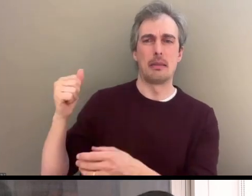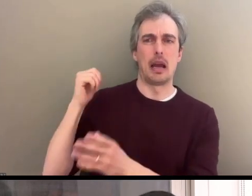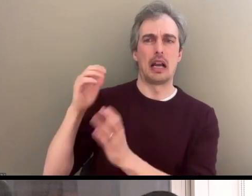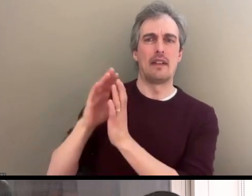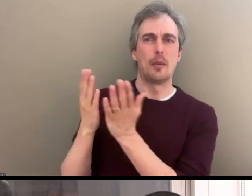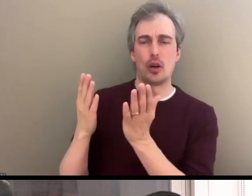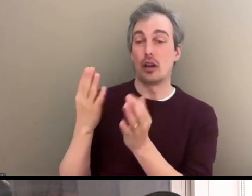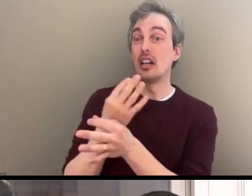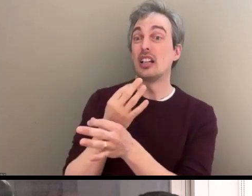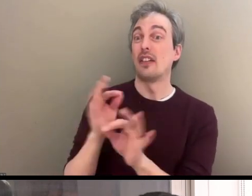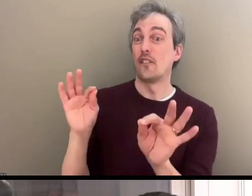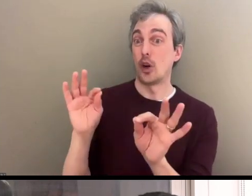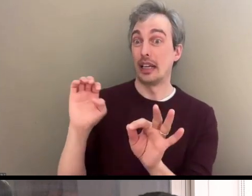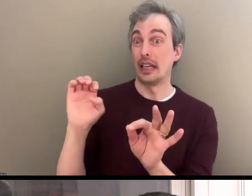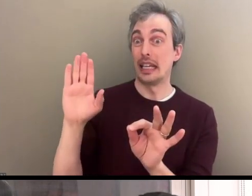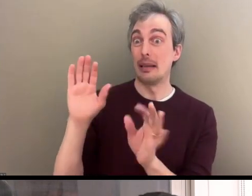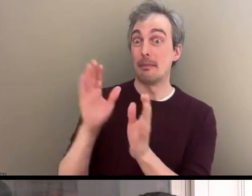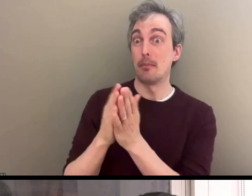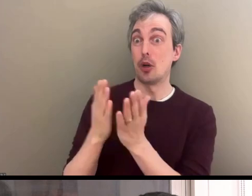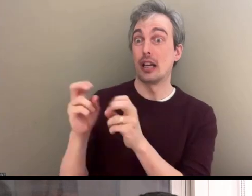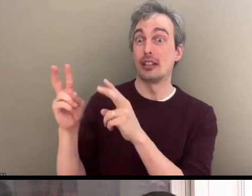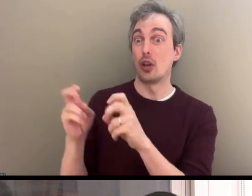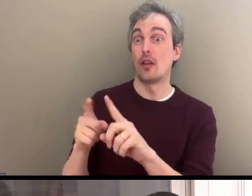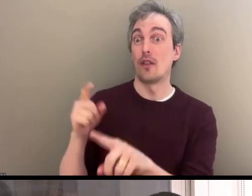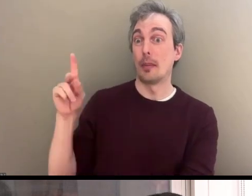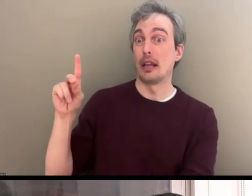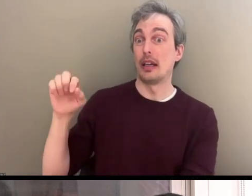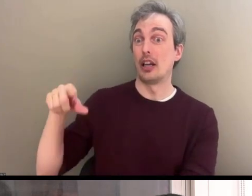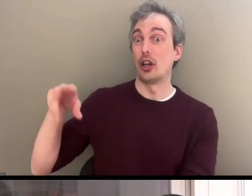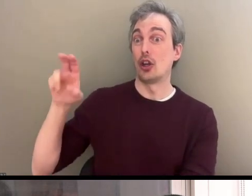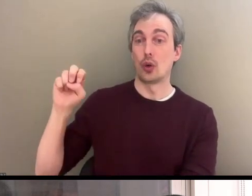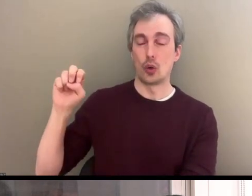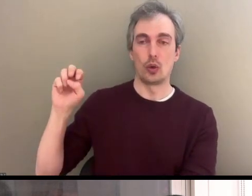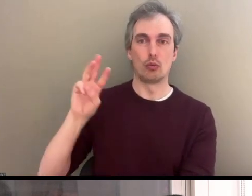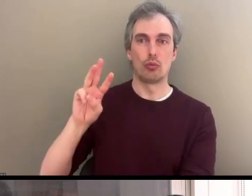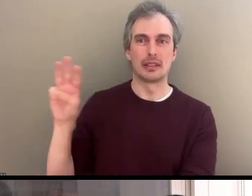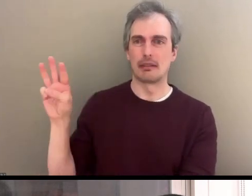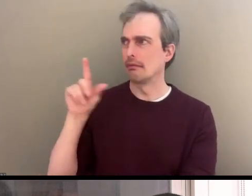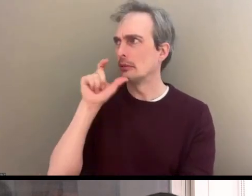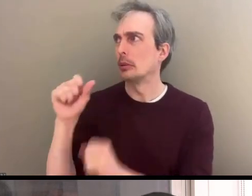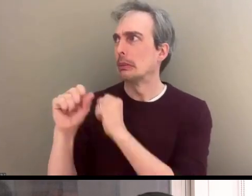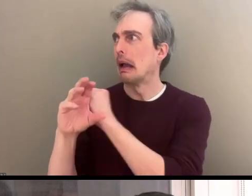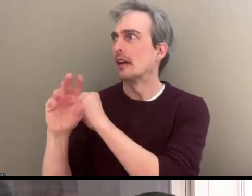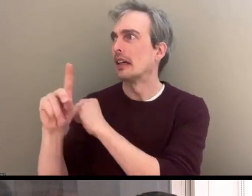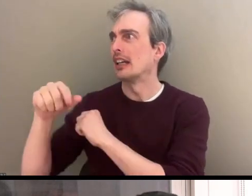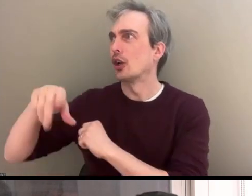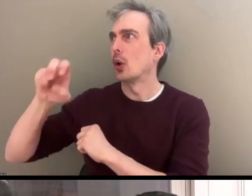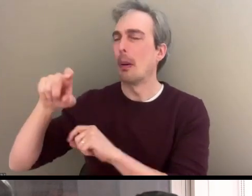And this is not meant to be like a Deque, but just I happen to know that he does